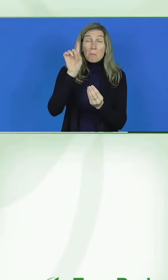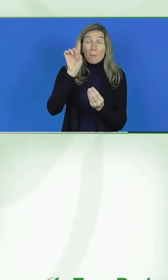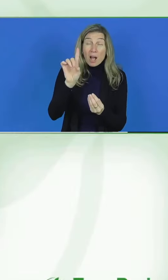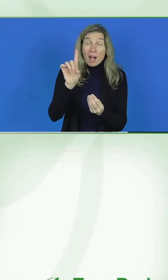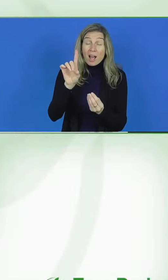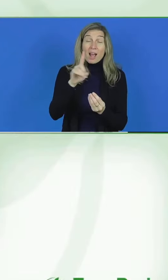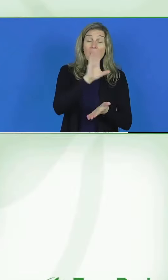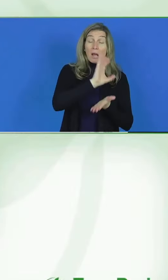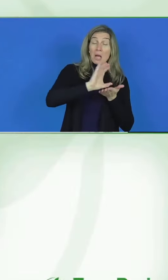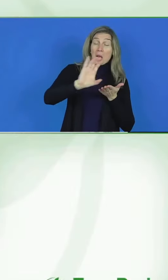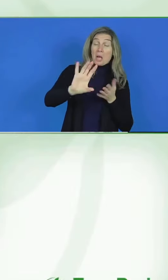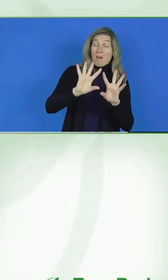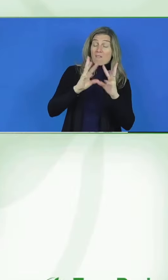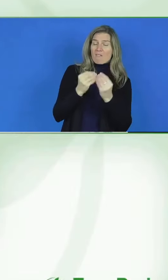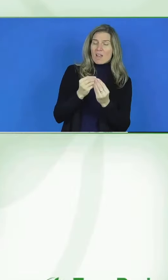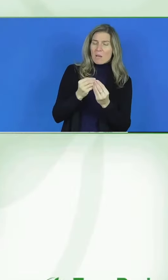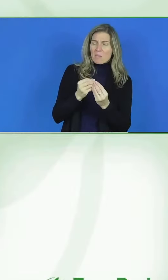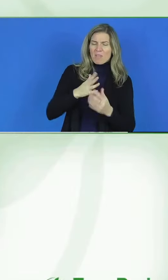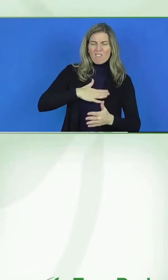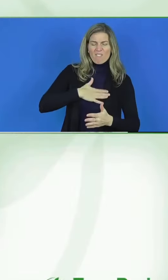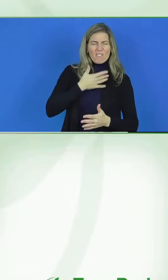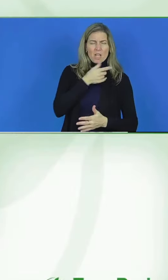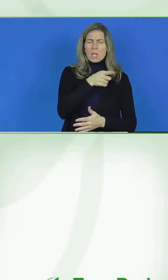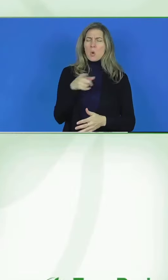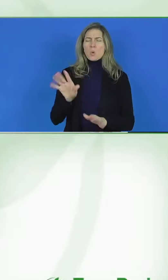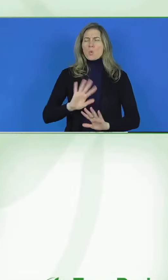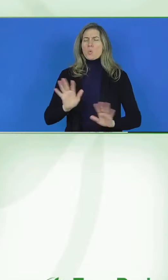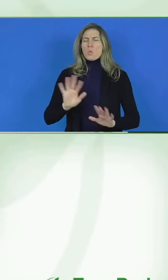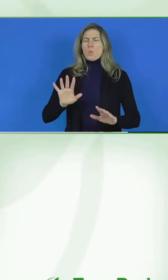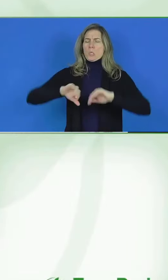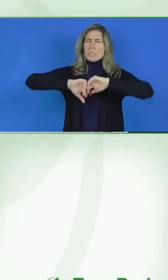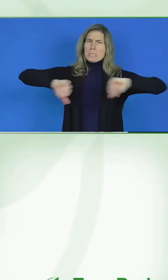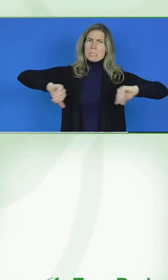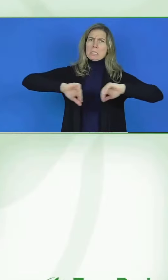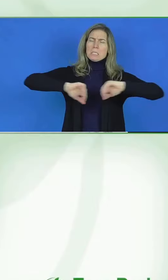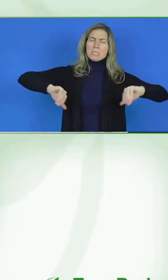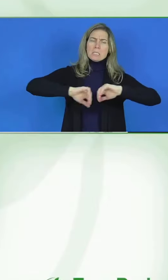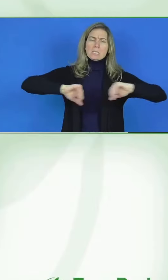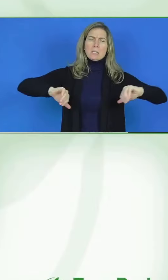The committee was very mindful of the purpose of the convention to